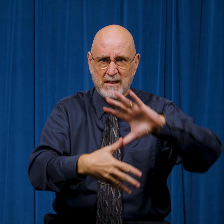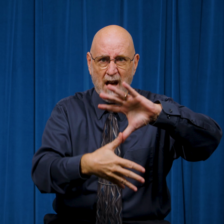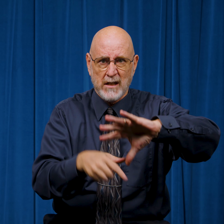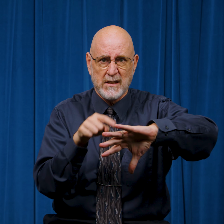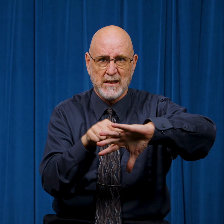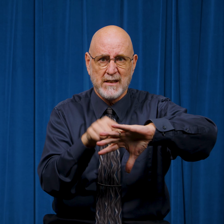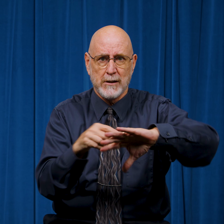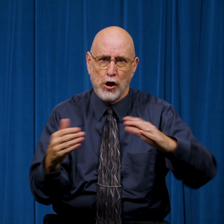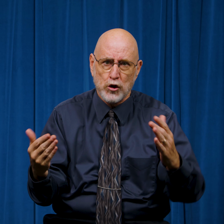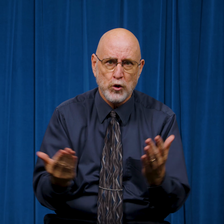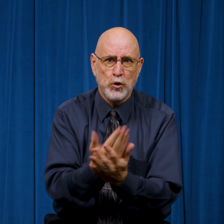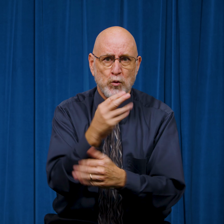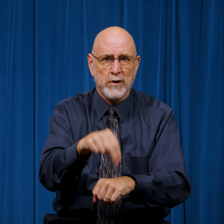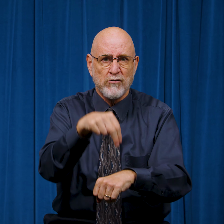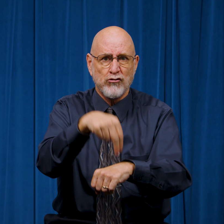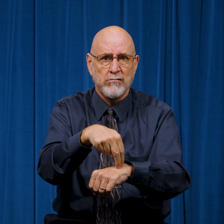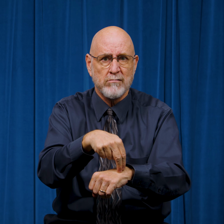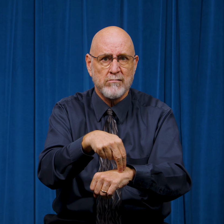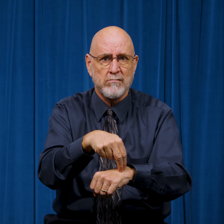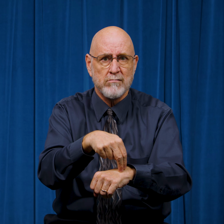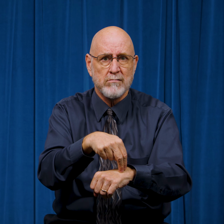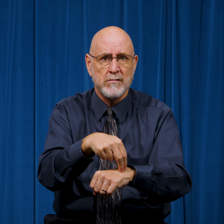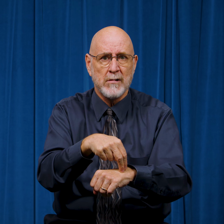a new nation conceived in liberty,